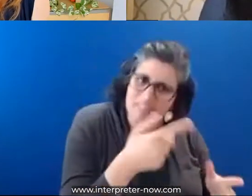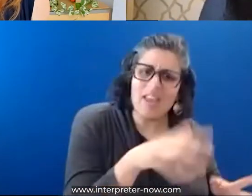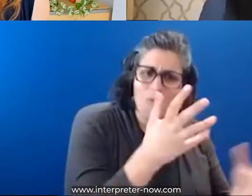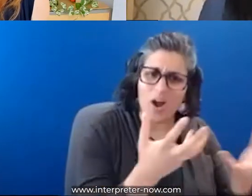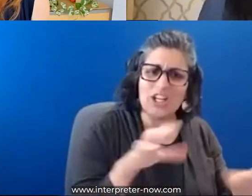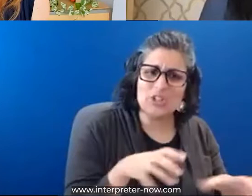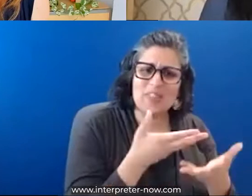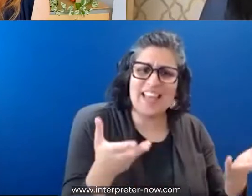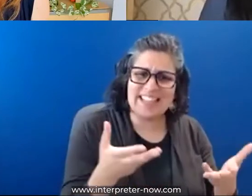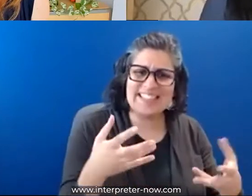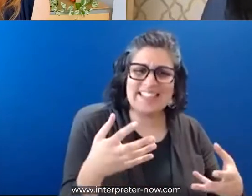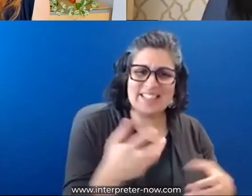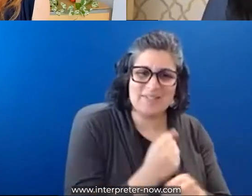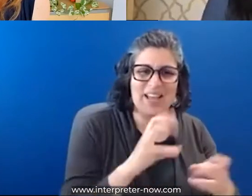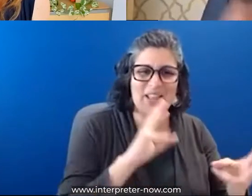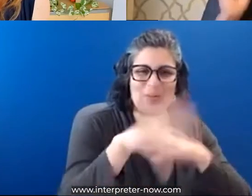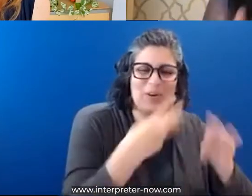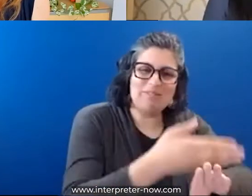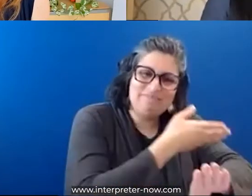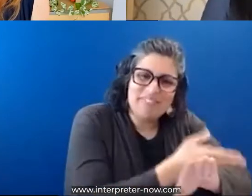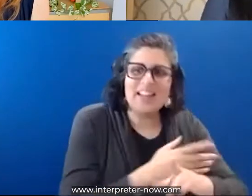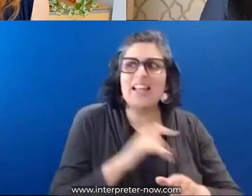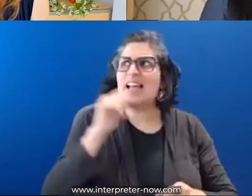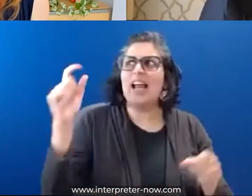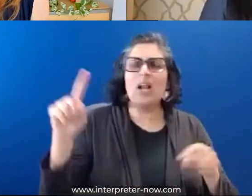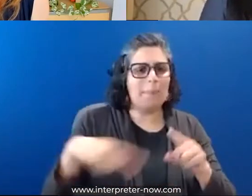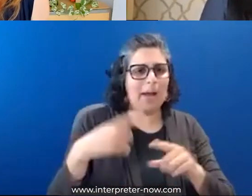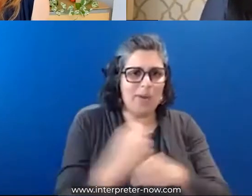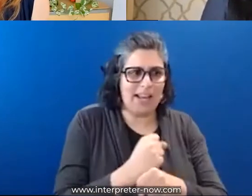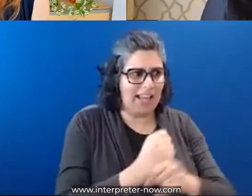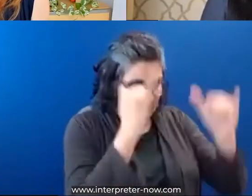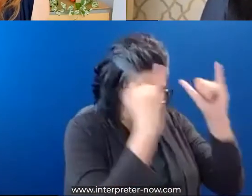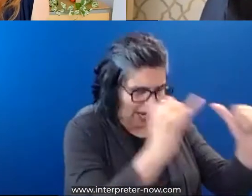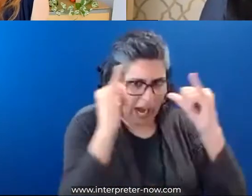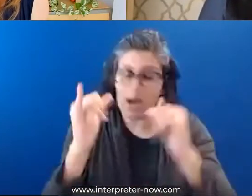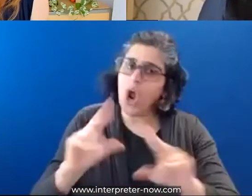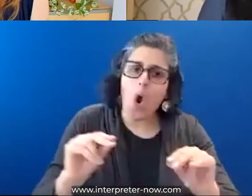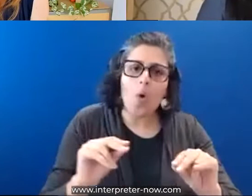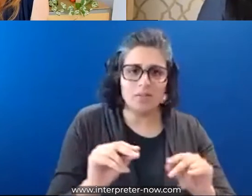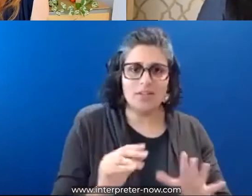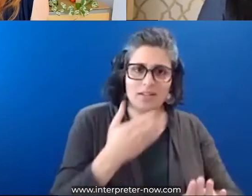It's not about winning and everyone seeing the world exactly how I see it. It's about making this world better for those left out and left behind.